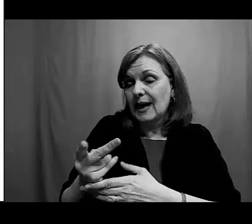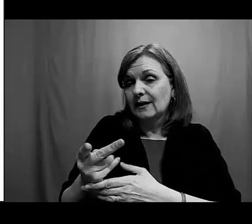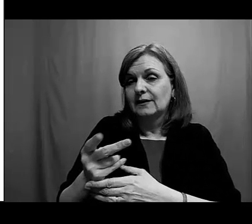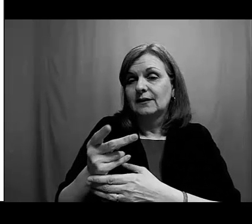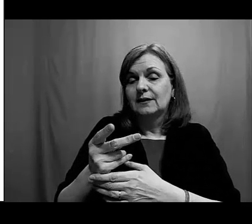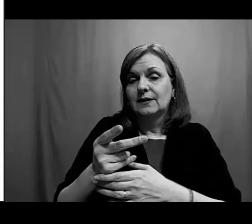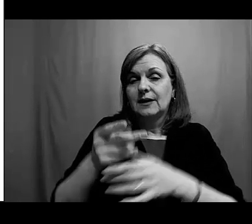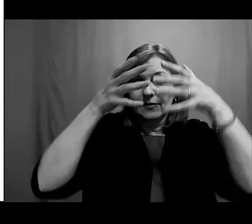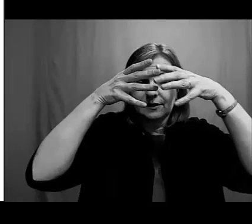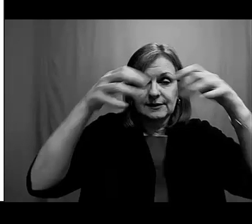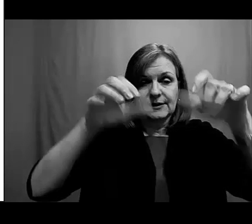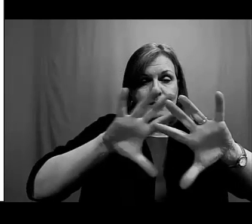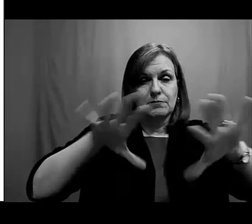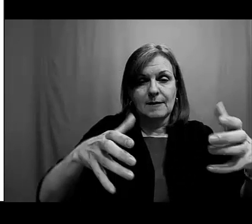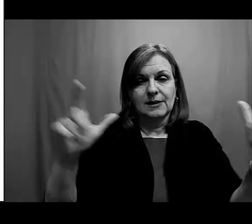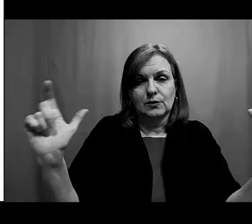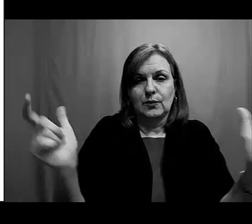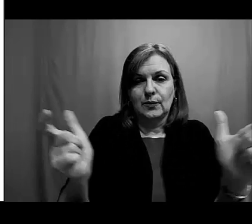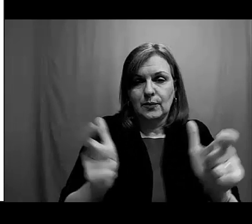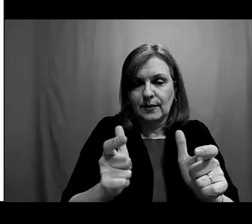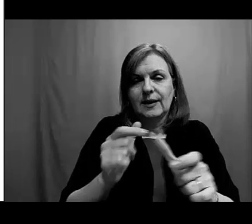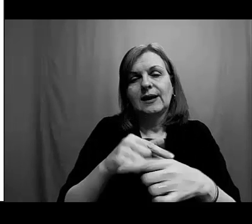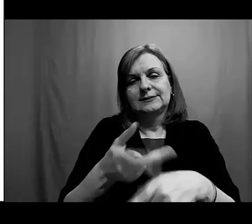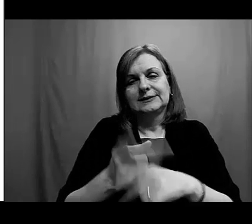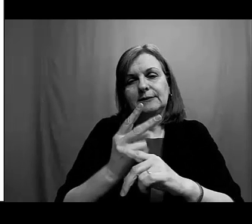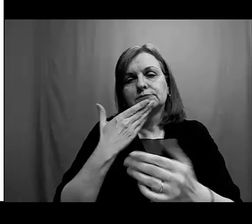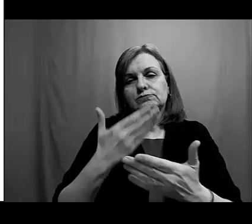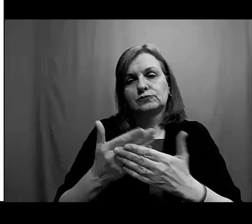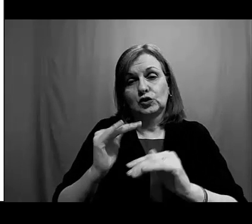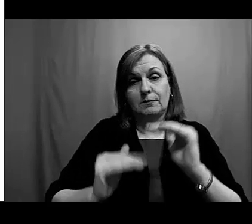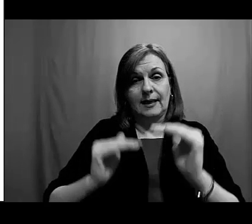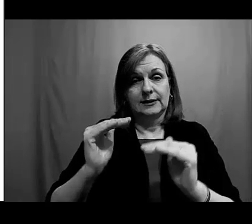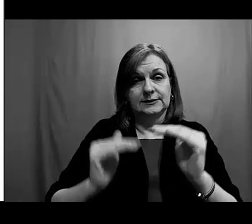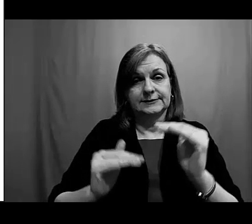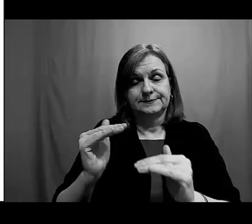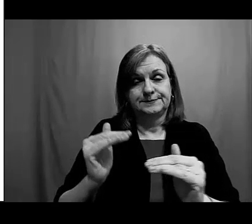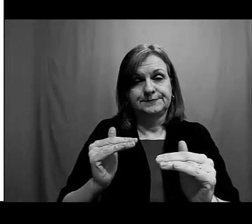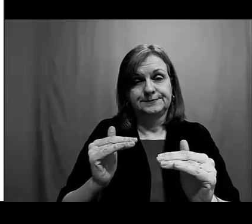and better maintain a balance that should be in this area